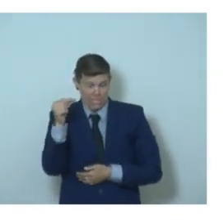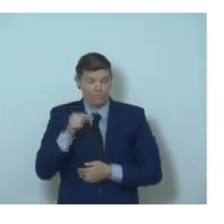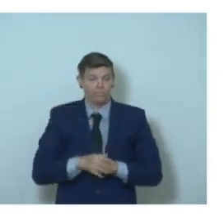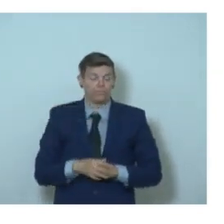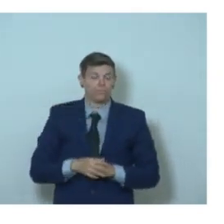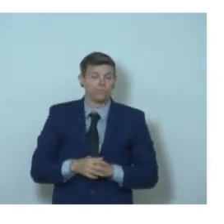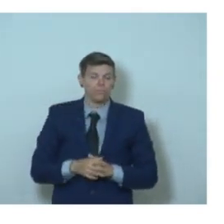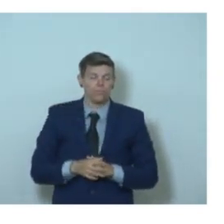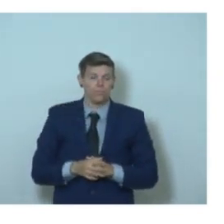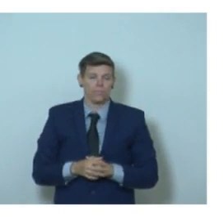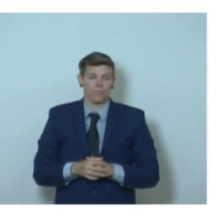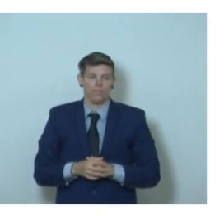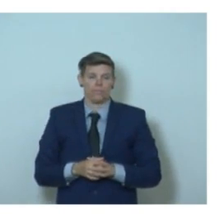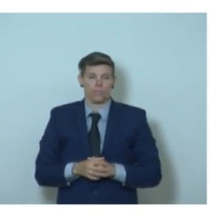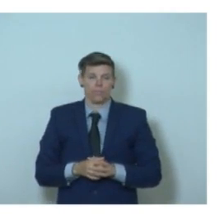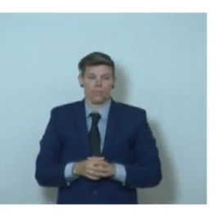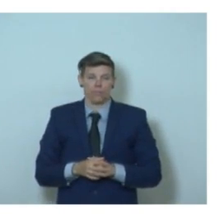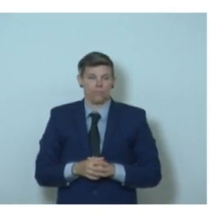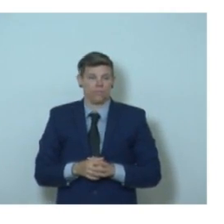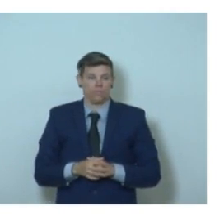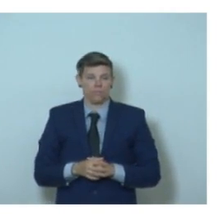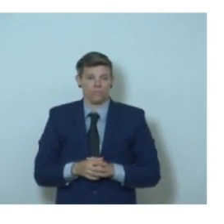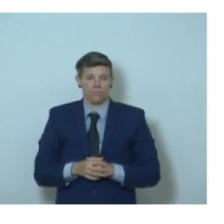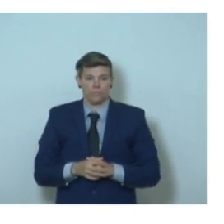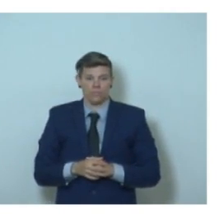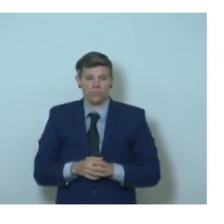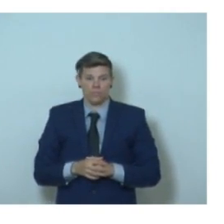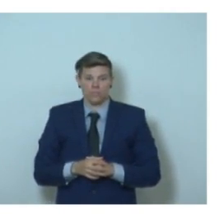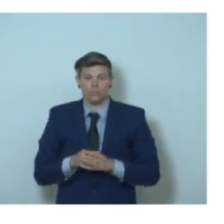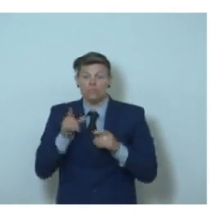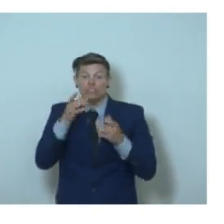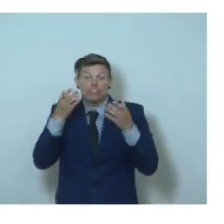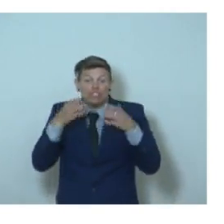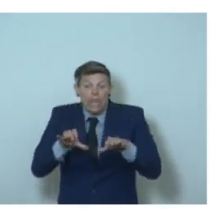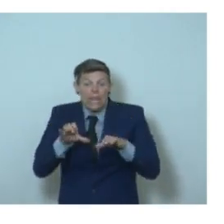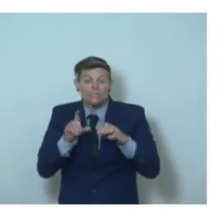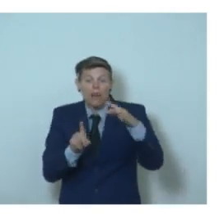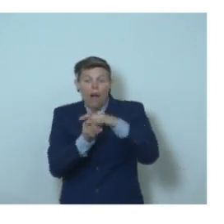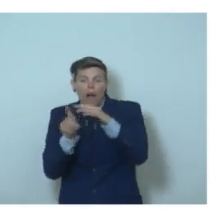THAT WAS VERY INCOMPLETE DATA ON THE RIGHT THE GREEN BAR GRAPH SHOWS.